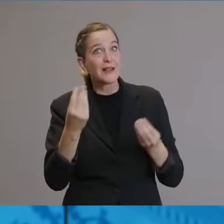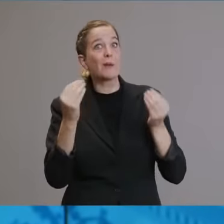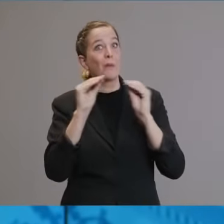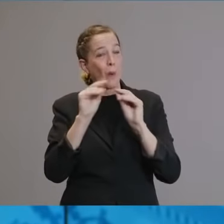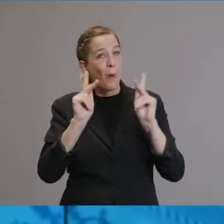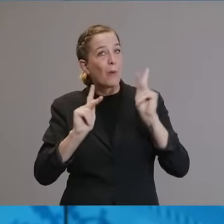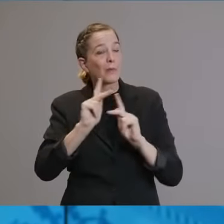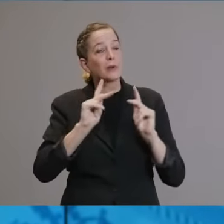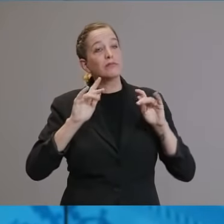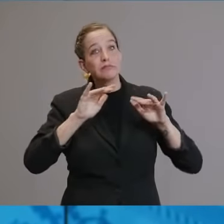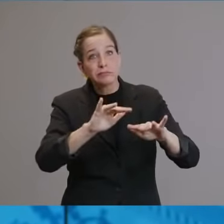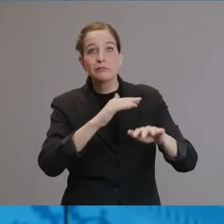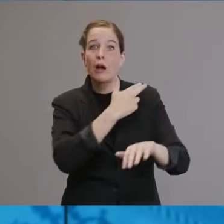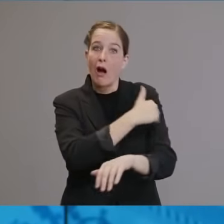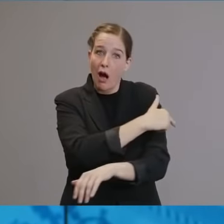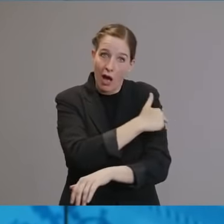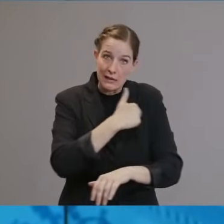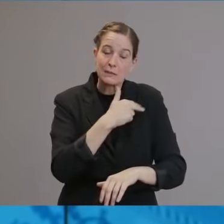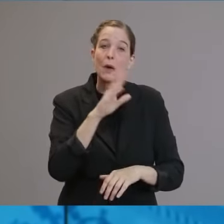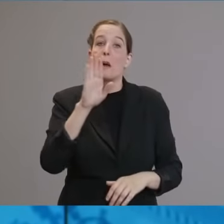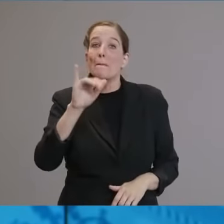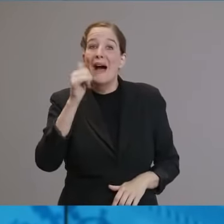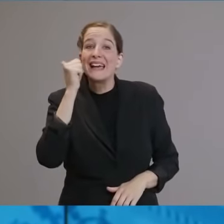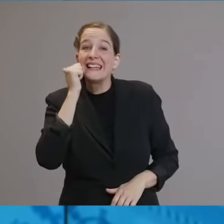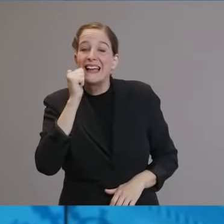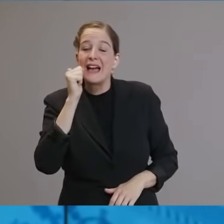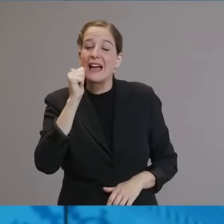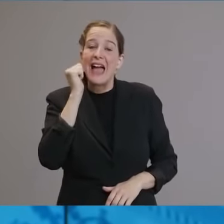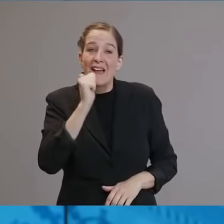A PRETTY STEADY INCREASE IN THE PERCENTAGE OF POSITIVE CASES FOR PROBABLY THE PAST MONTH